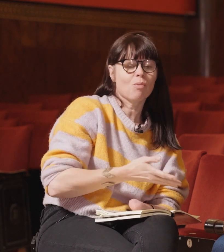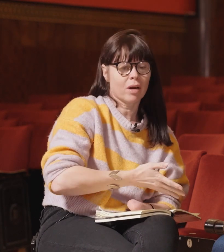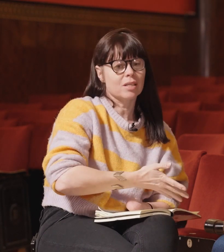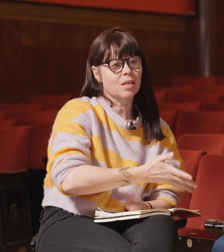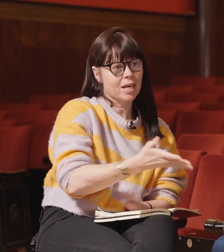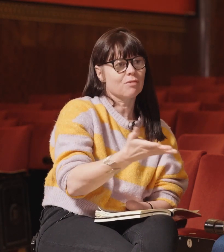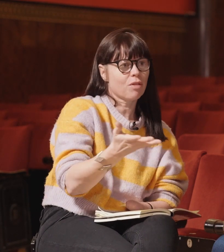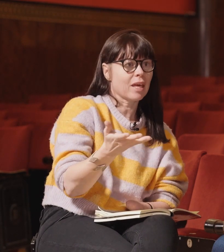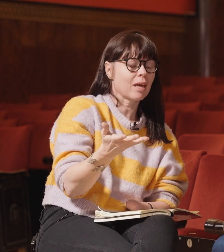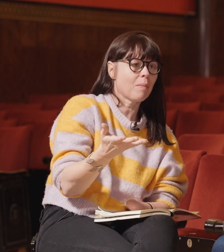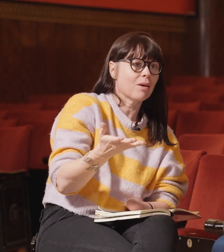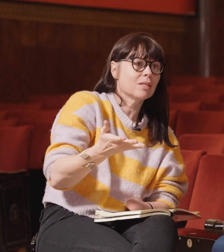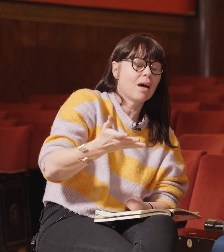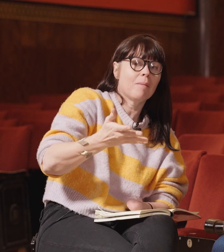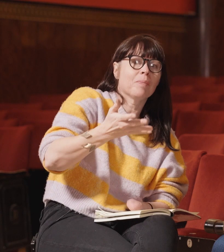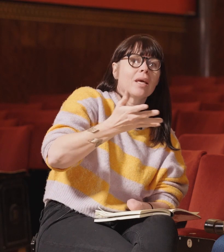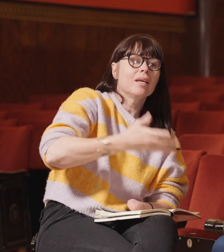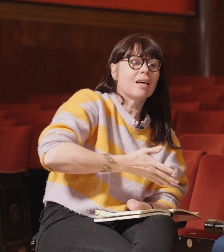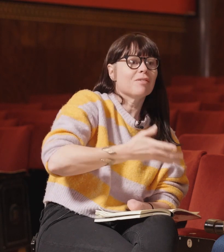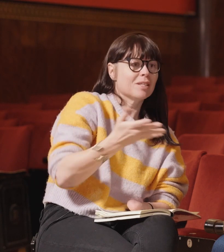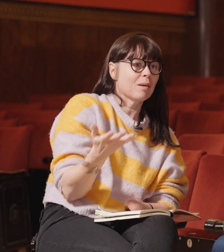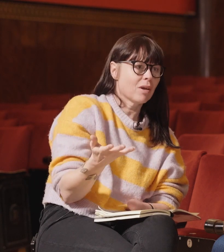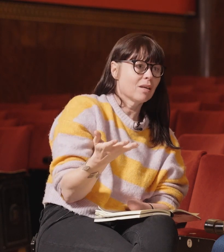If you want a site for thinking about deaf and disabled artists,